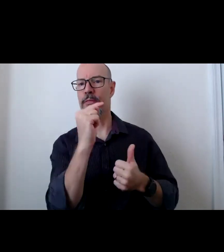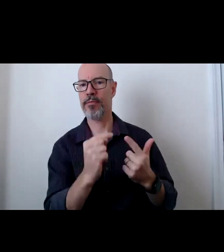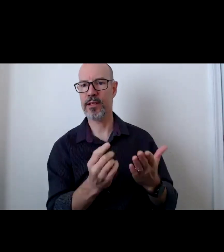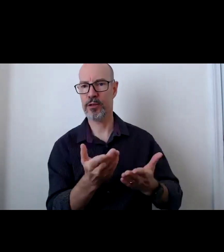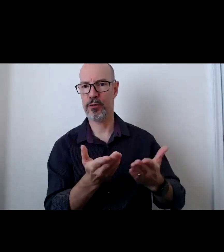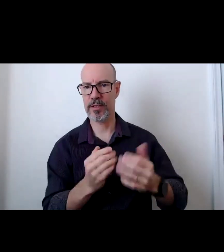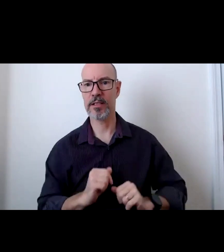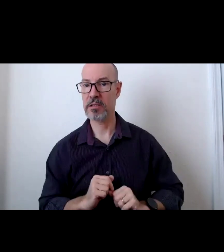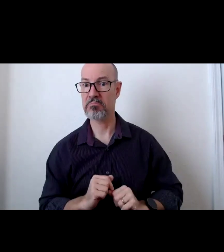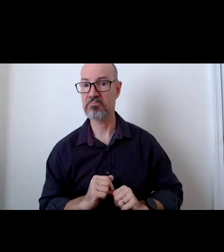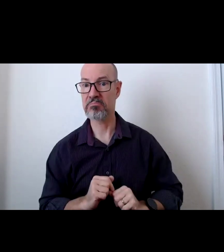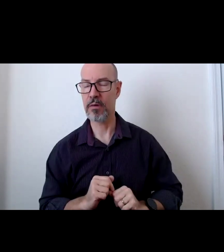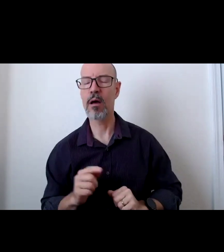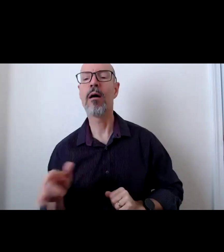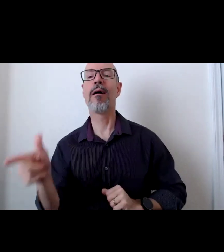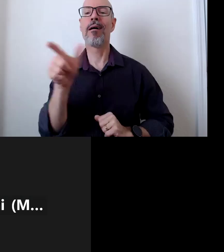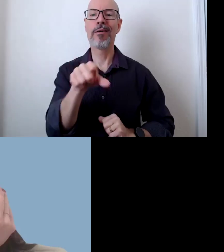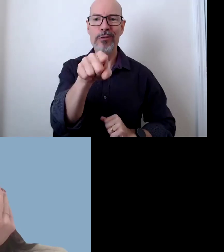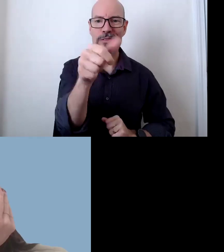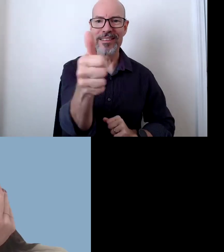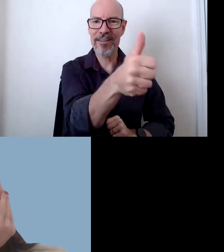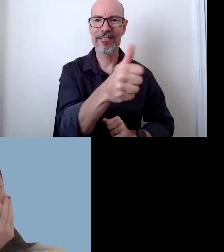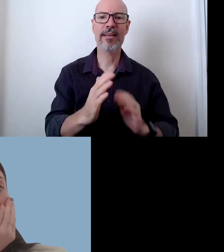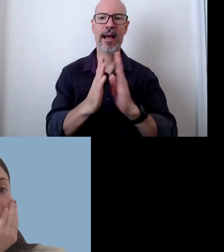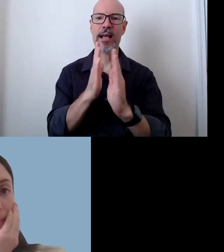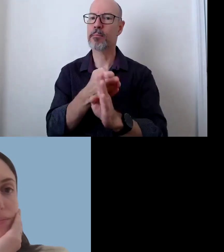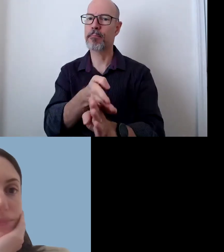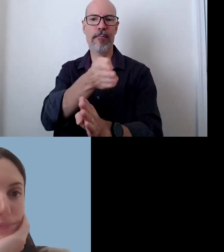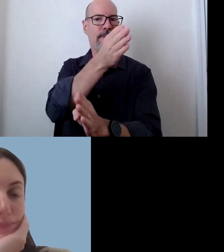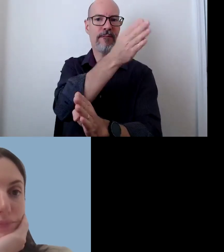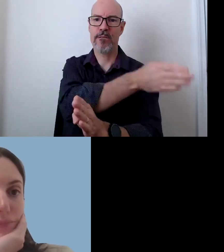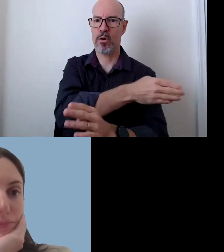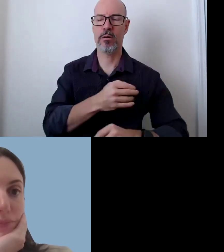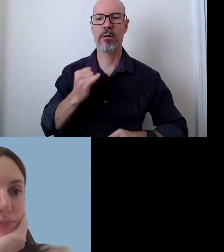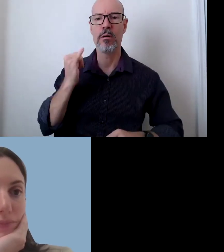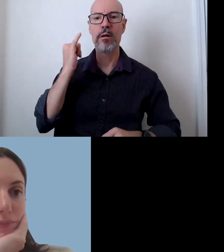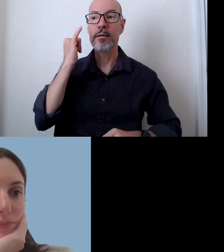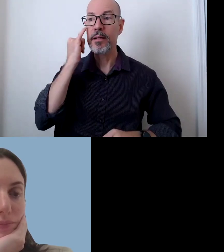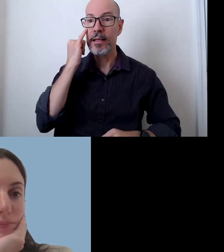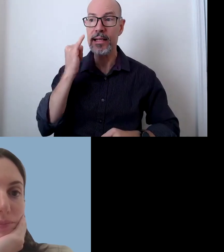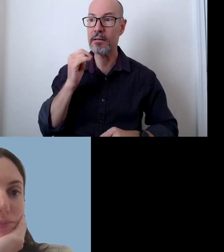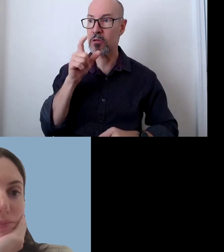On your end, you know, you want to book those as far in them, and if you don't get any